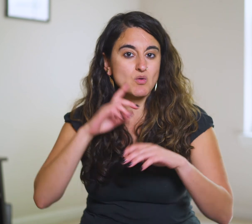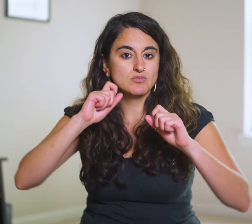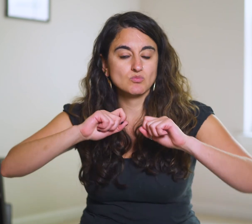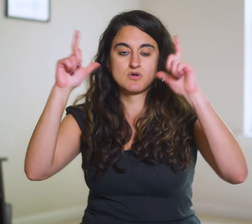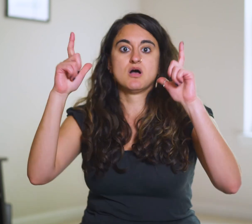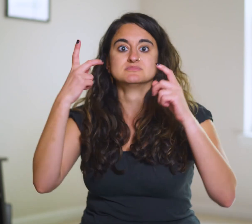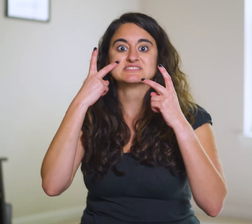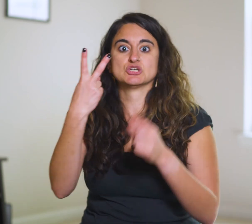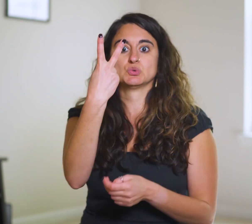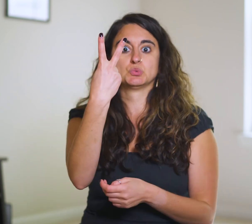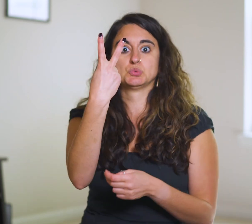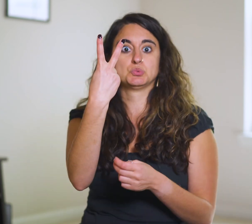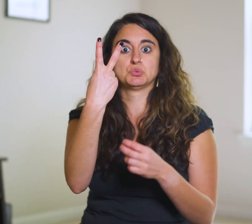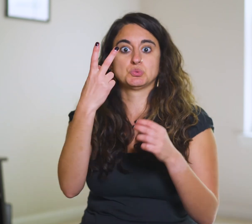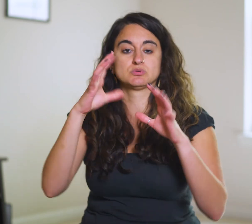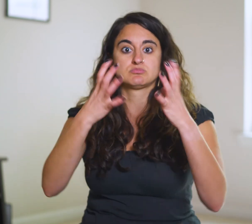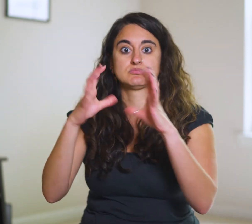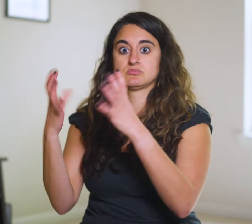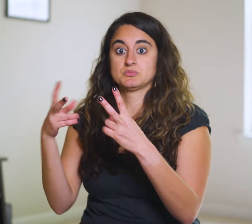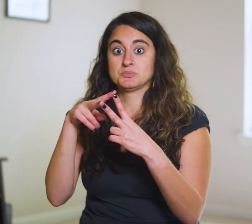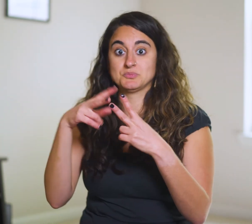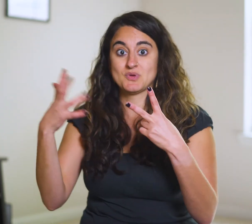will wake to face one of two realities: